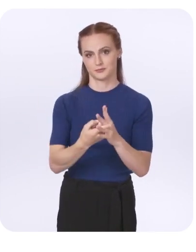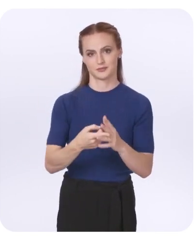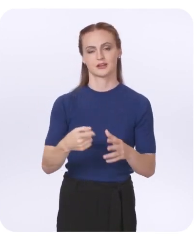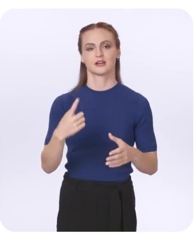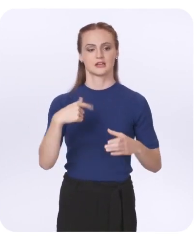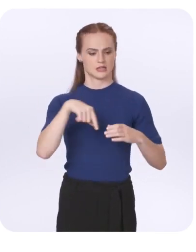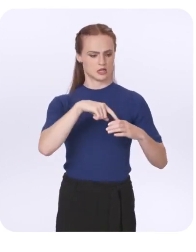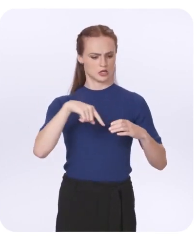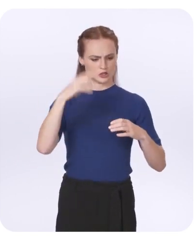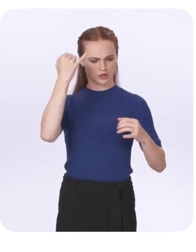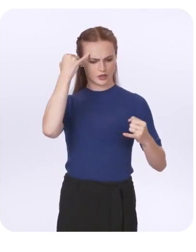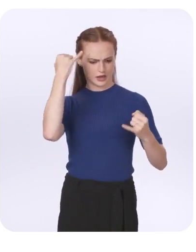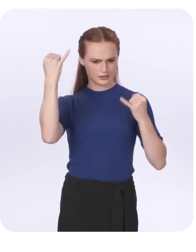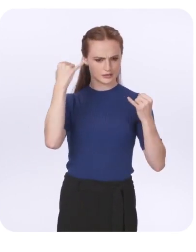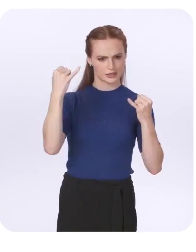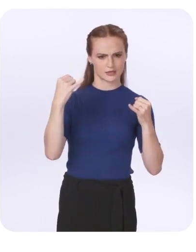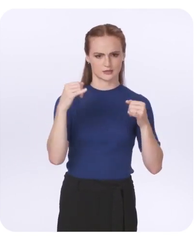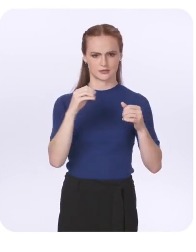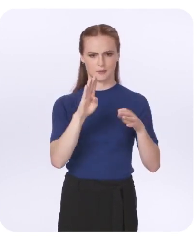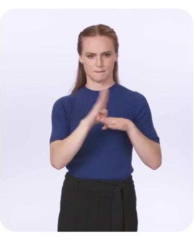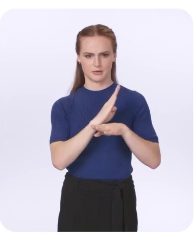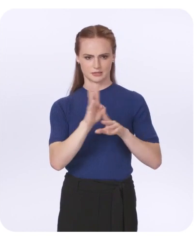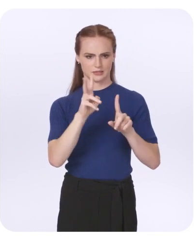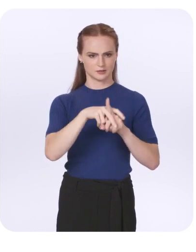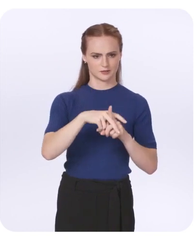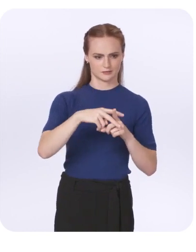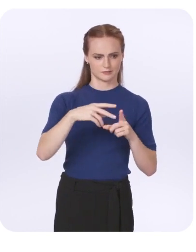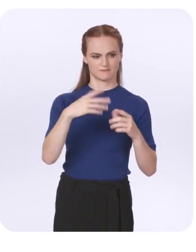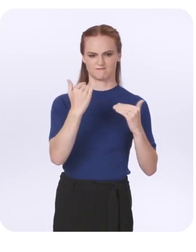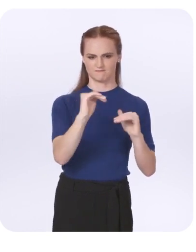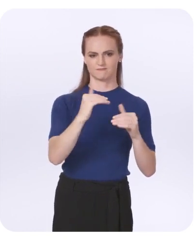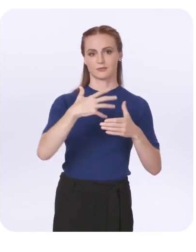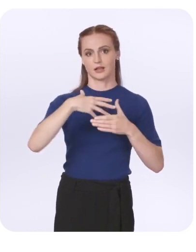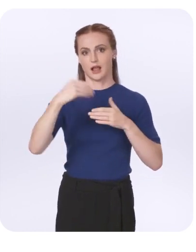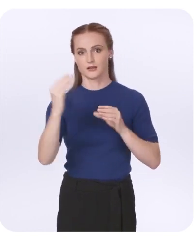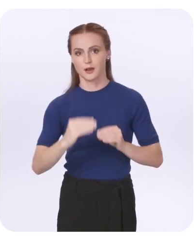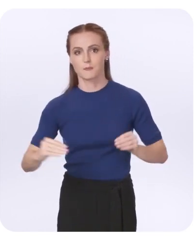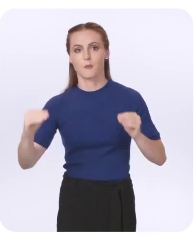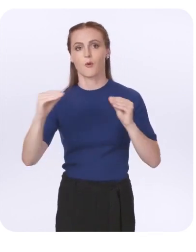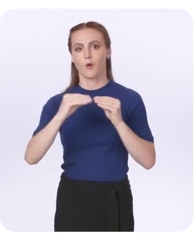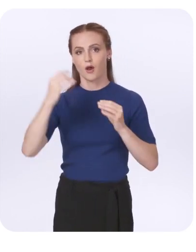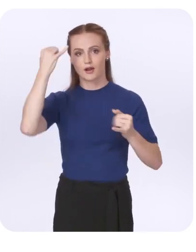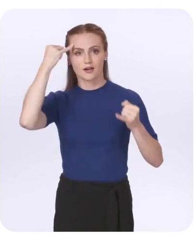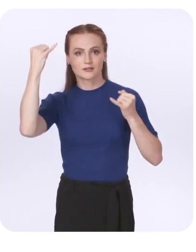nor have the capacity to build them ourselves, and that’s the influence the community will have on the future of